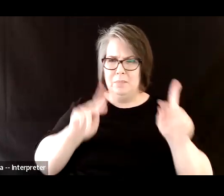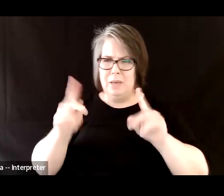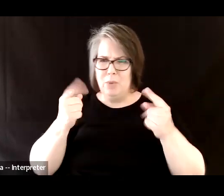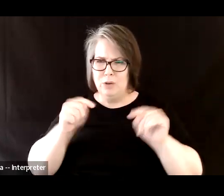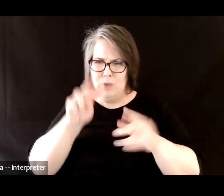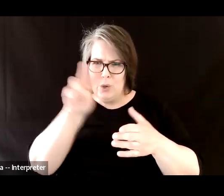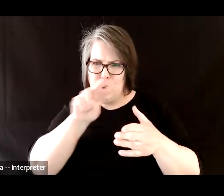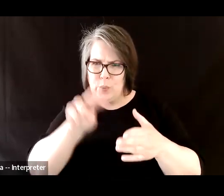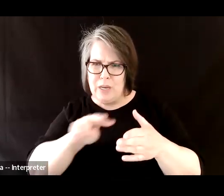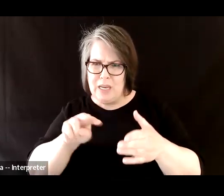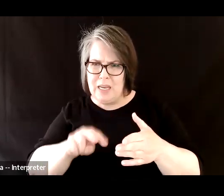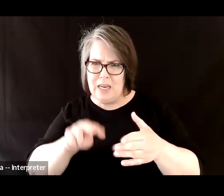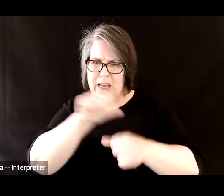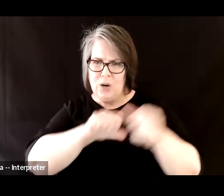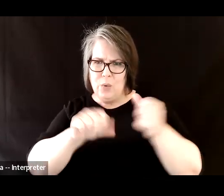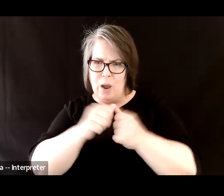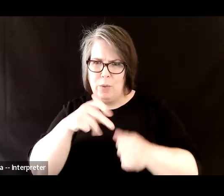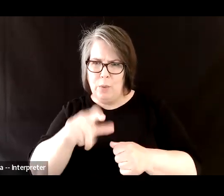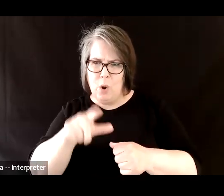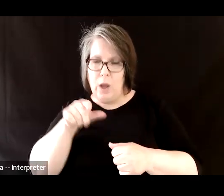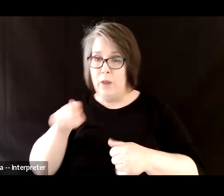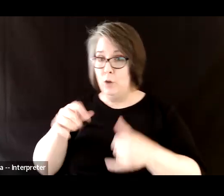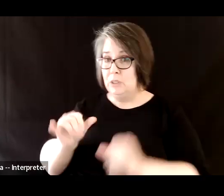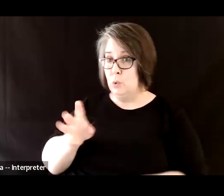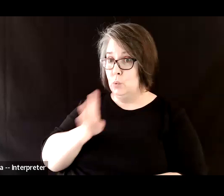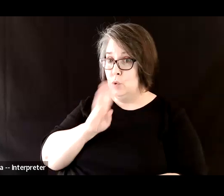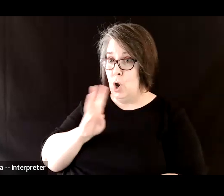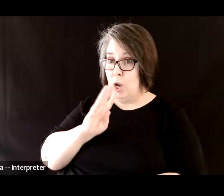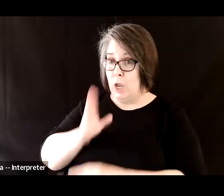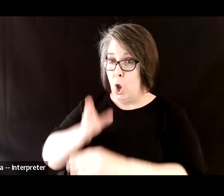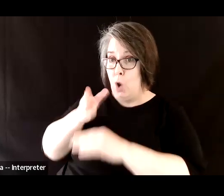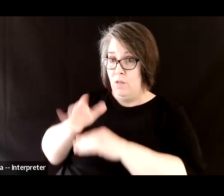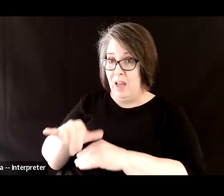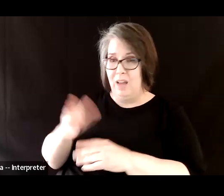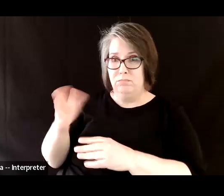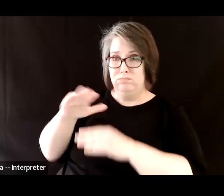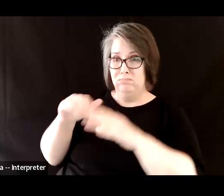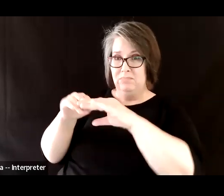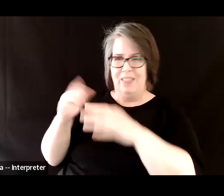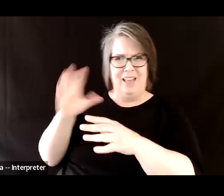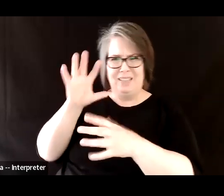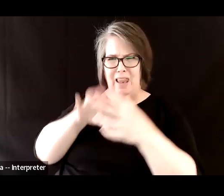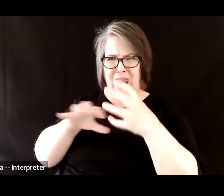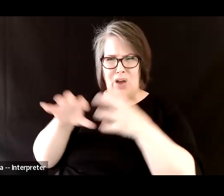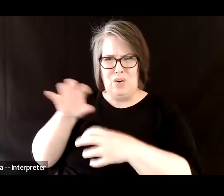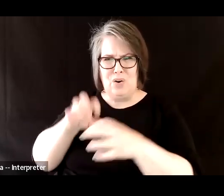poll to interact with it, and if you're talking over it, that is just a lot of clutter that is coming and that is going to be